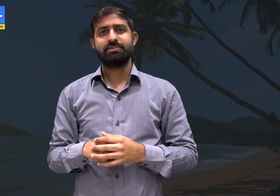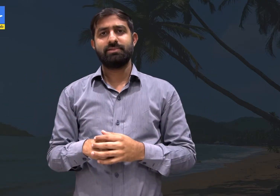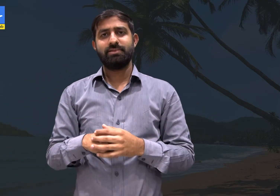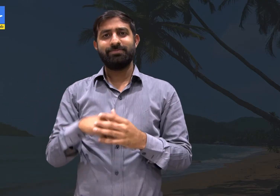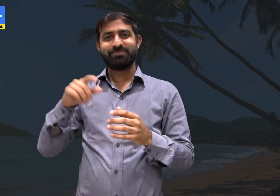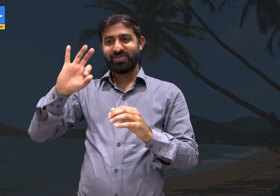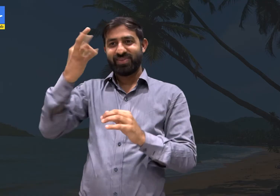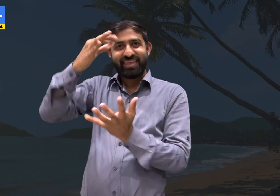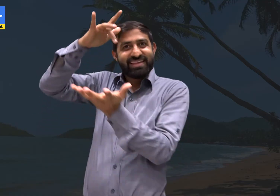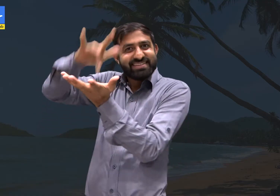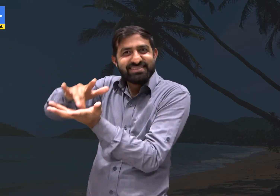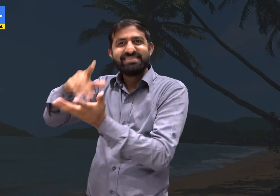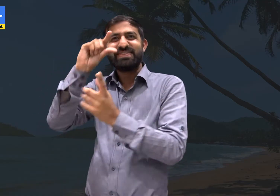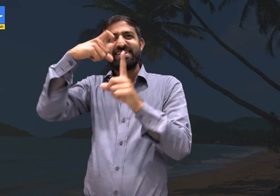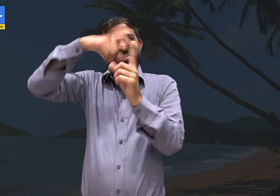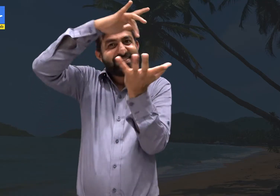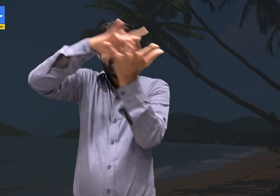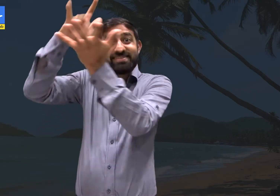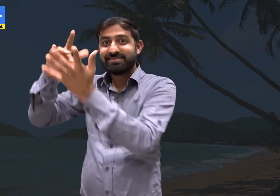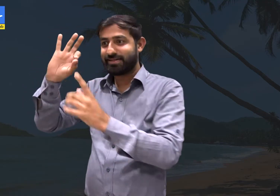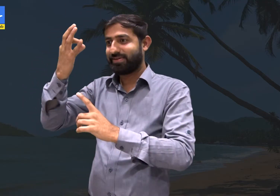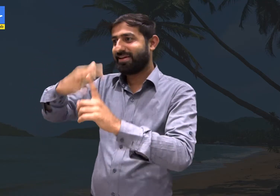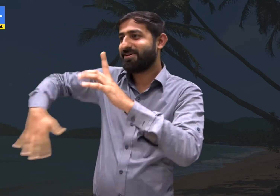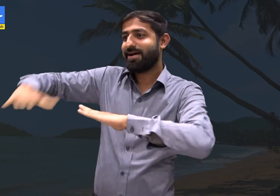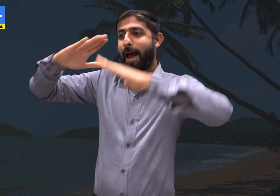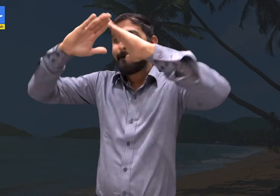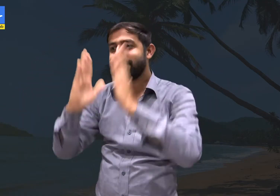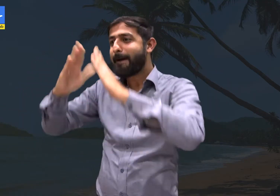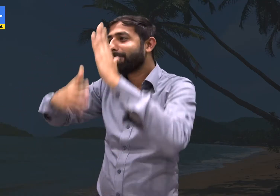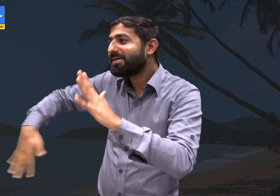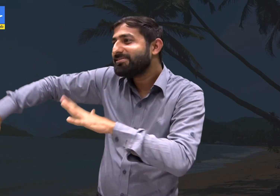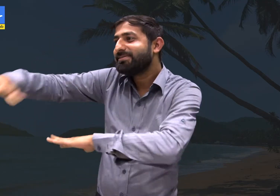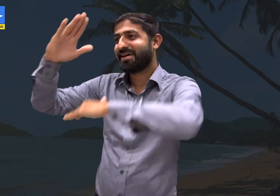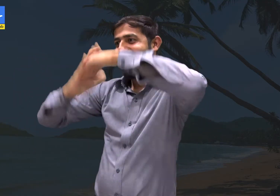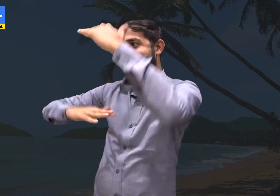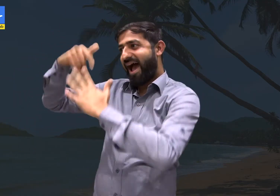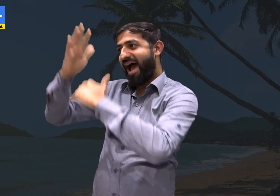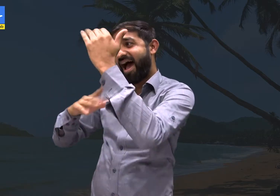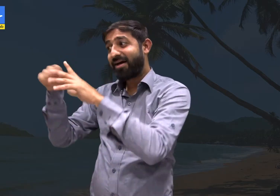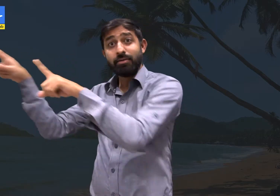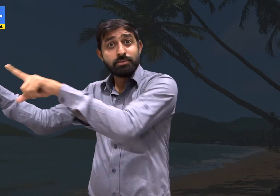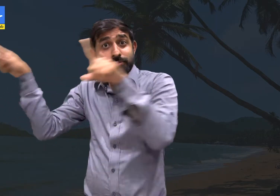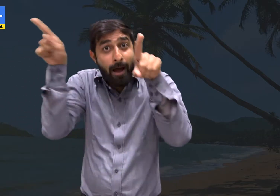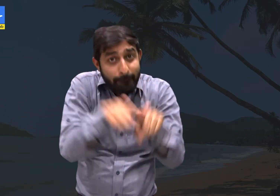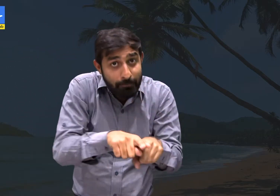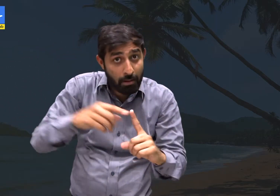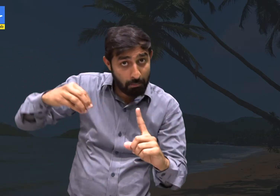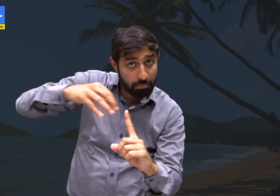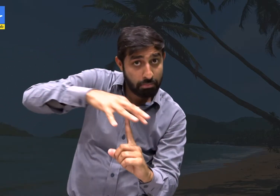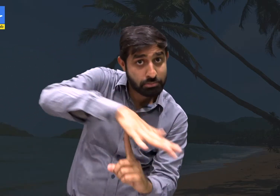Can you say which parts of India show French influences?